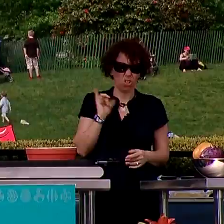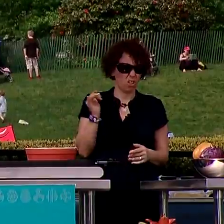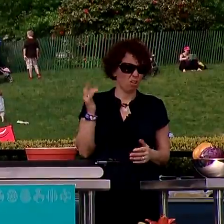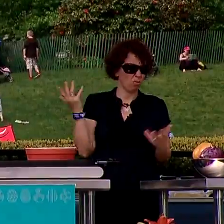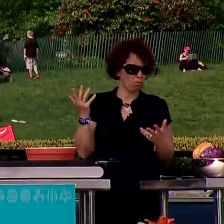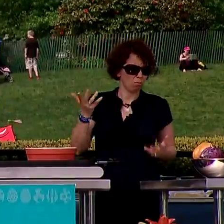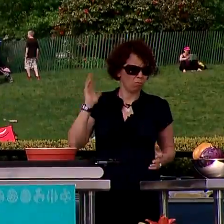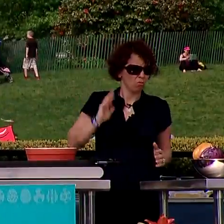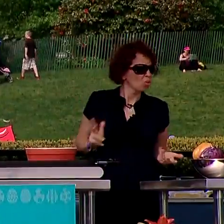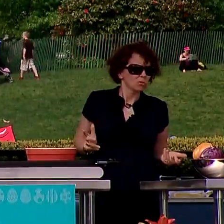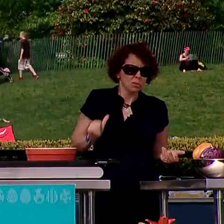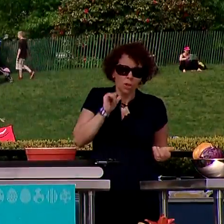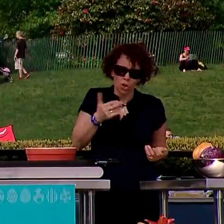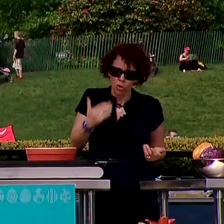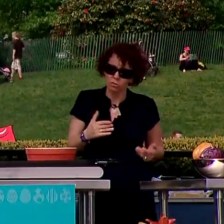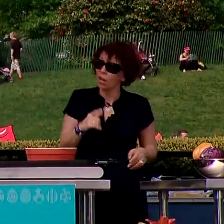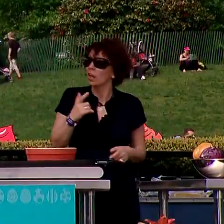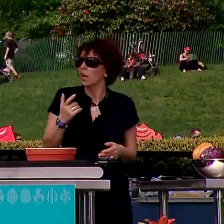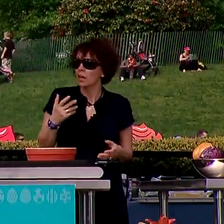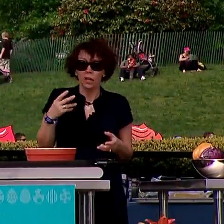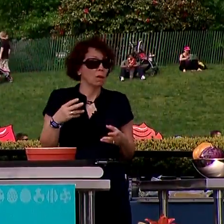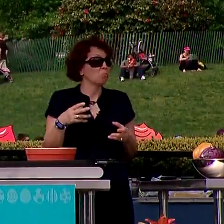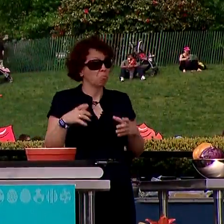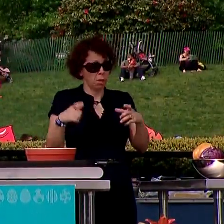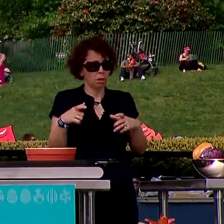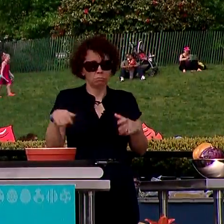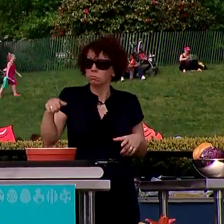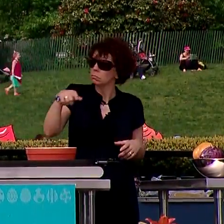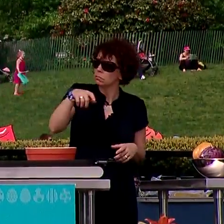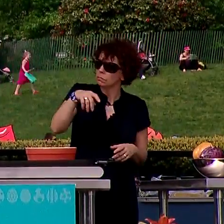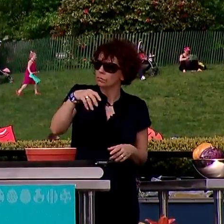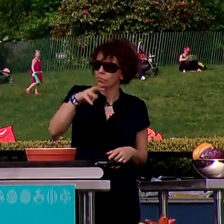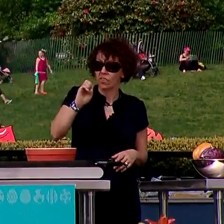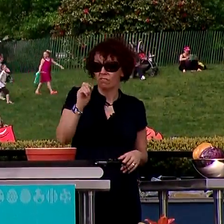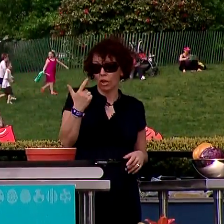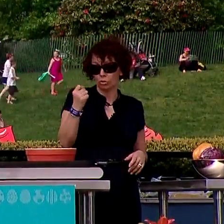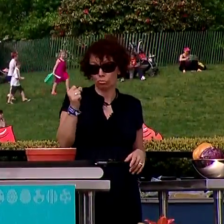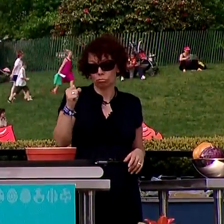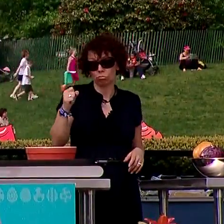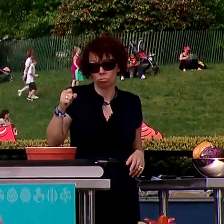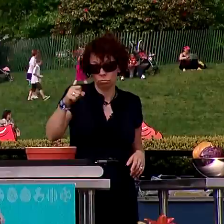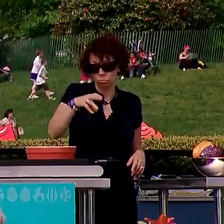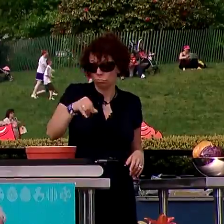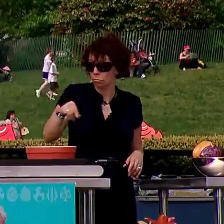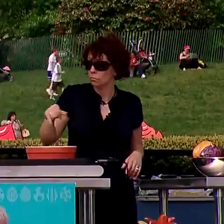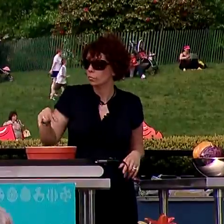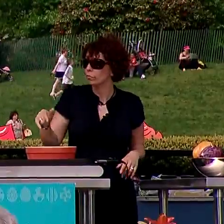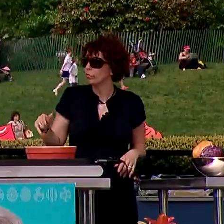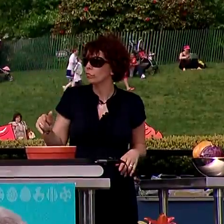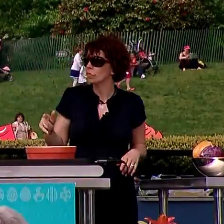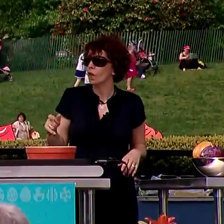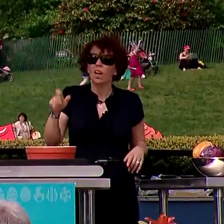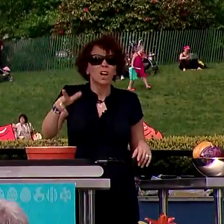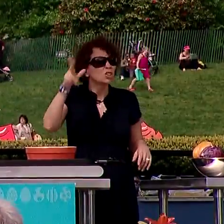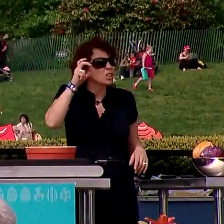So that's not fun. Okay. So in the pan goes the veggies. And you know what, I should hear something,